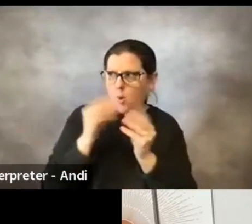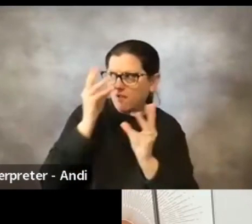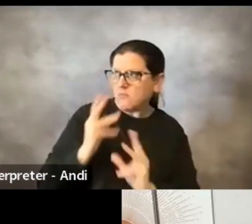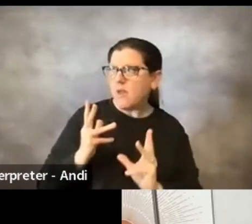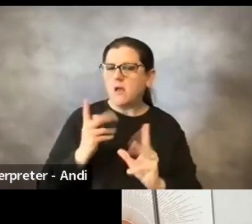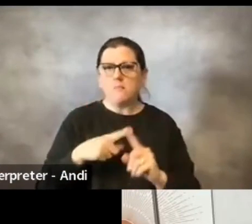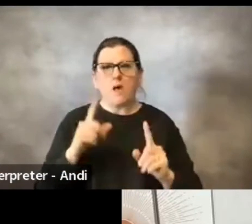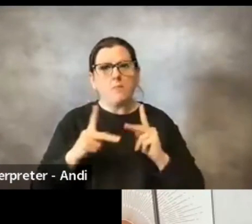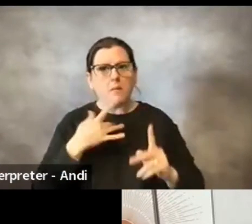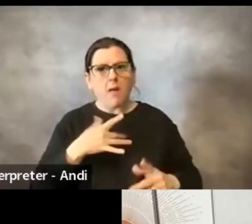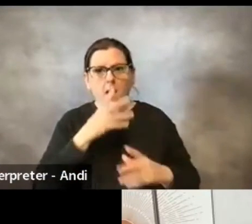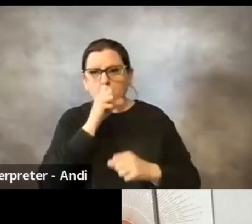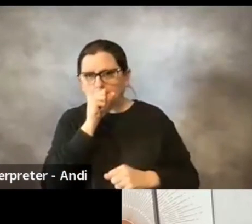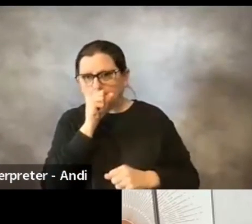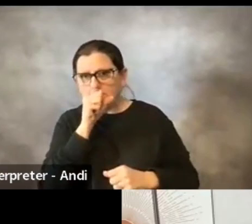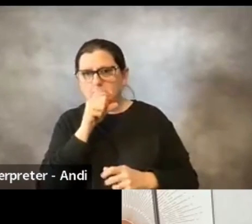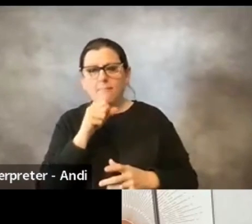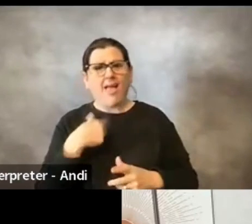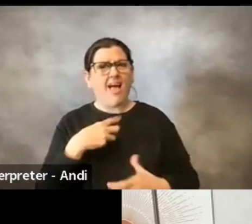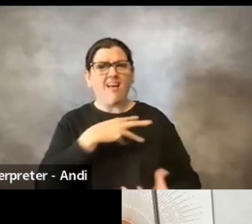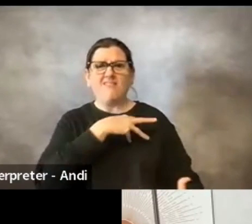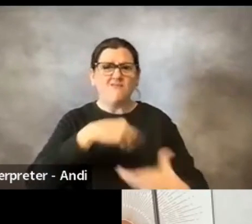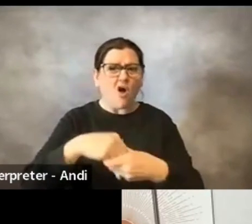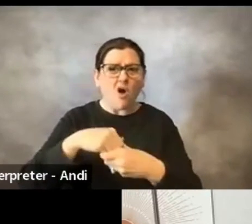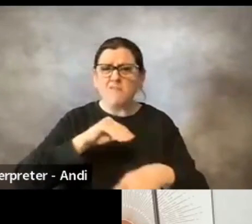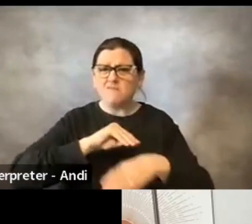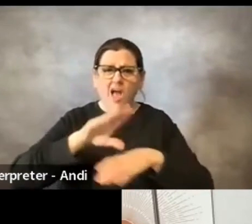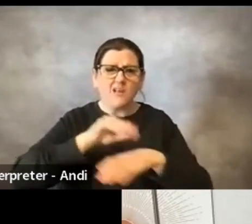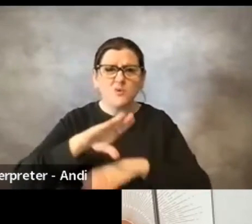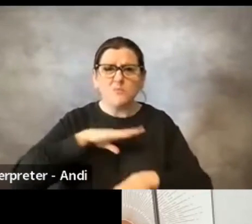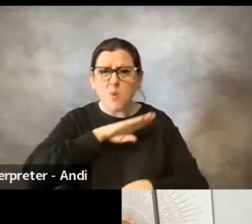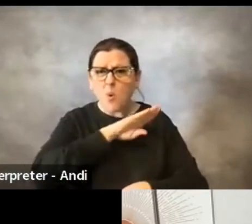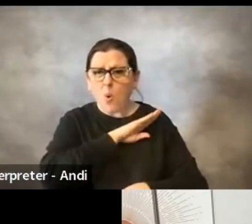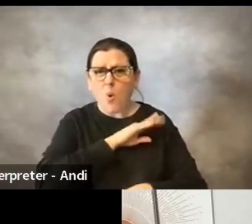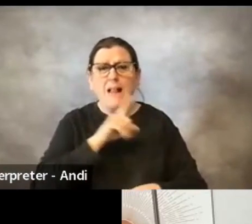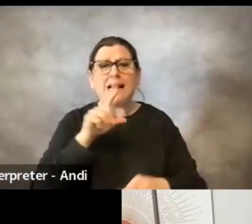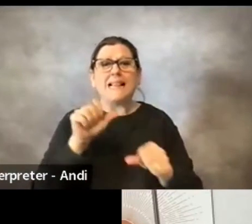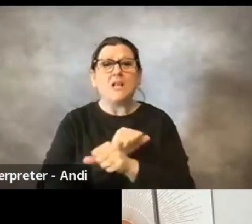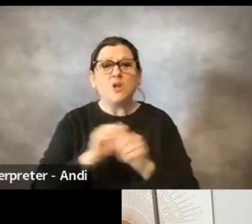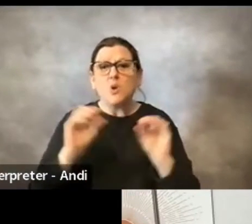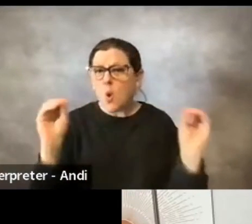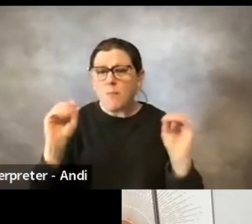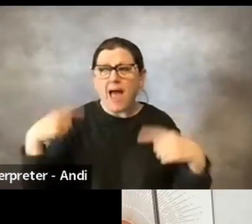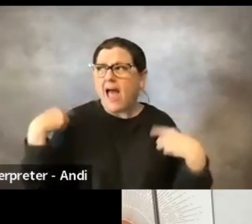say anything. I've been involved in an advisory board where literally no one ever talked with a brain injury. They never